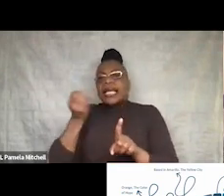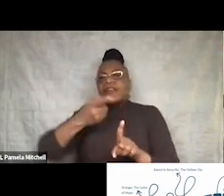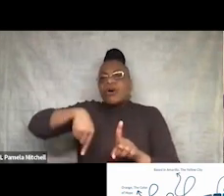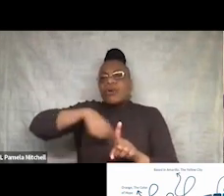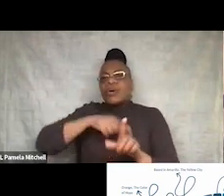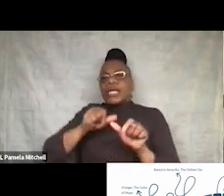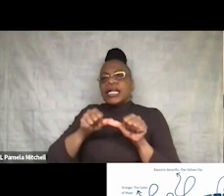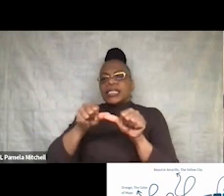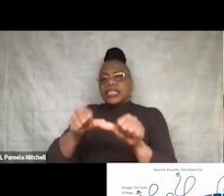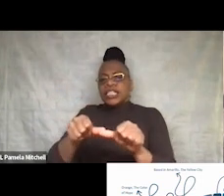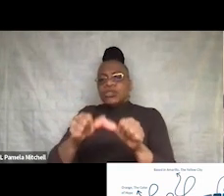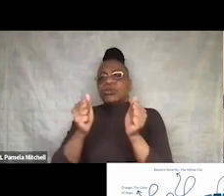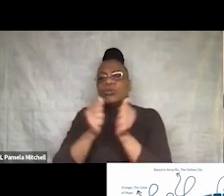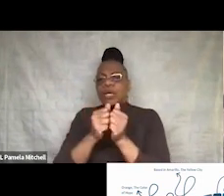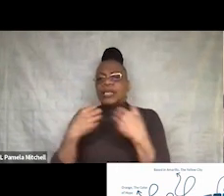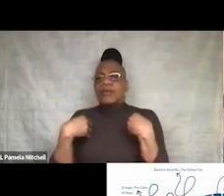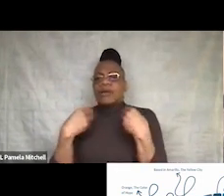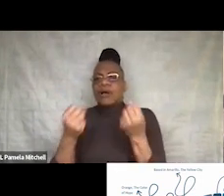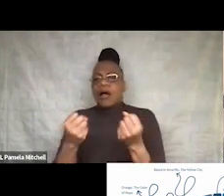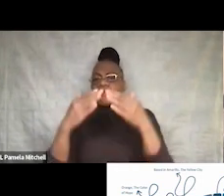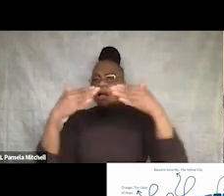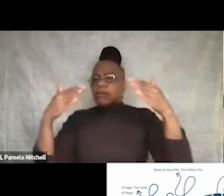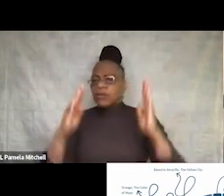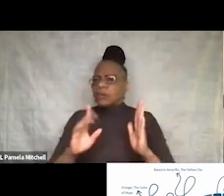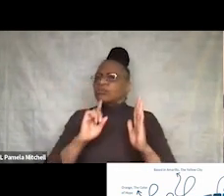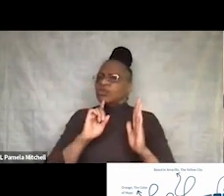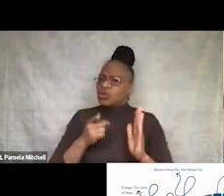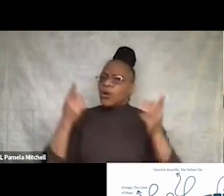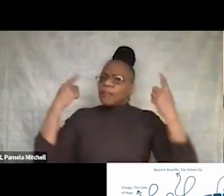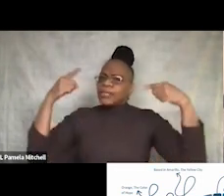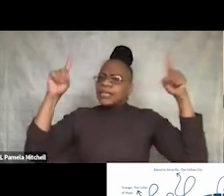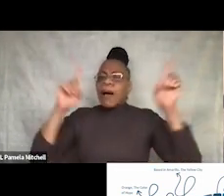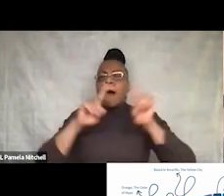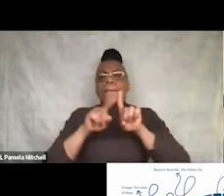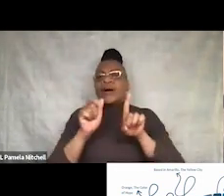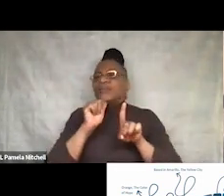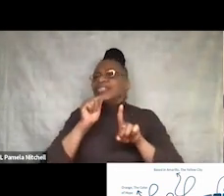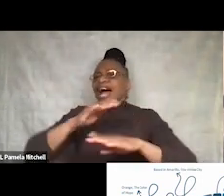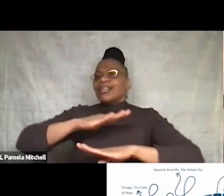I'm sure it would've worked, and it would've been fine, but it wasn't really meeting the needs in the community.